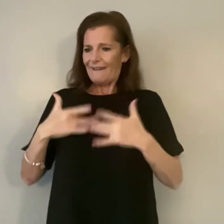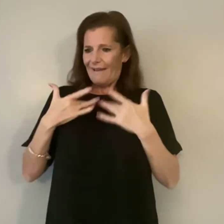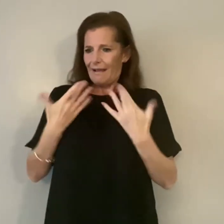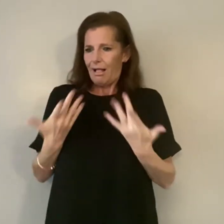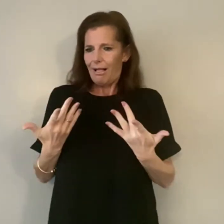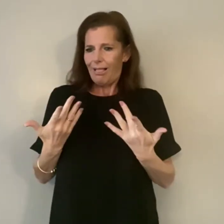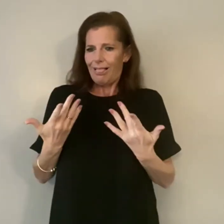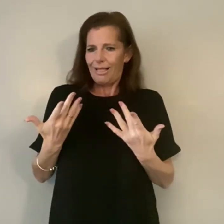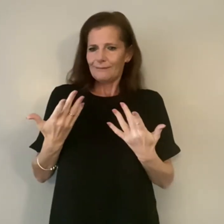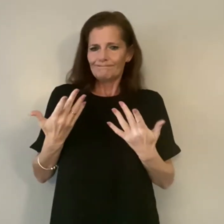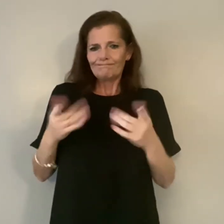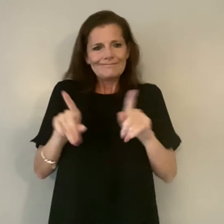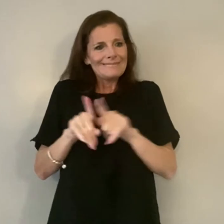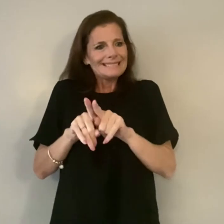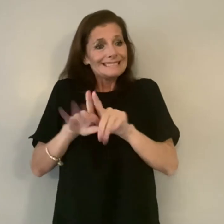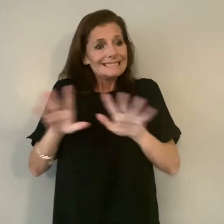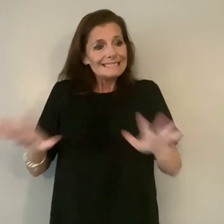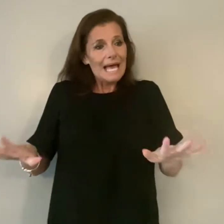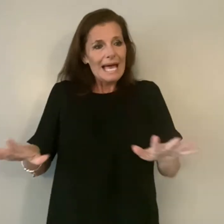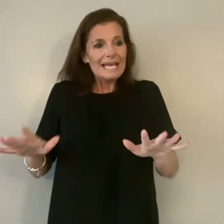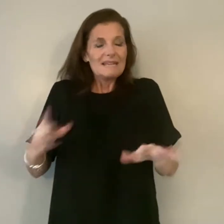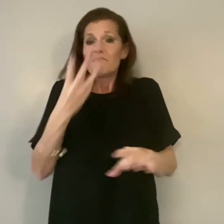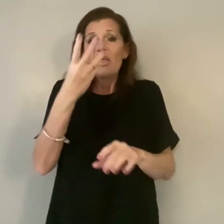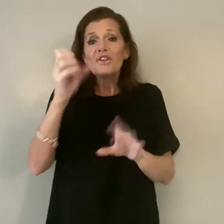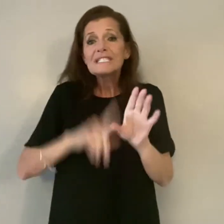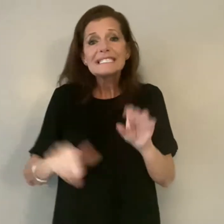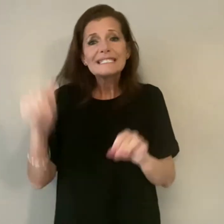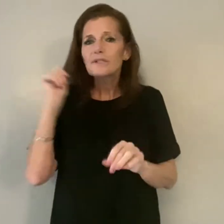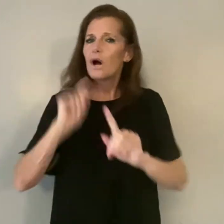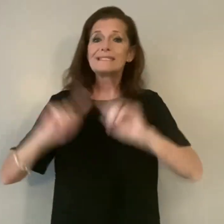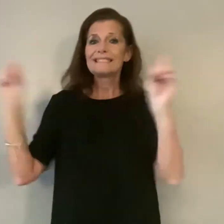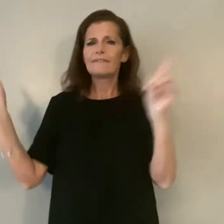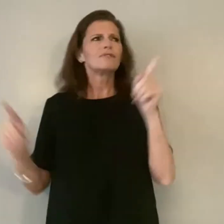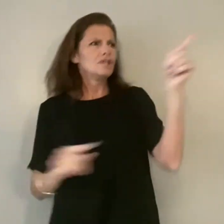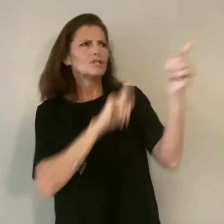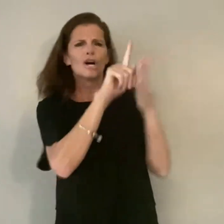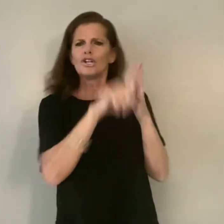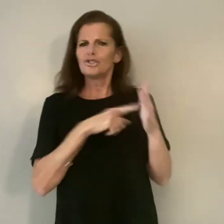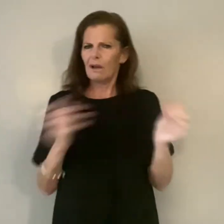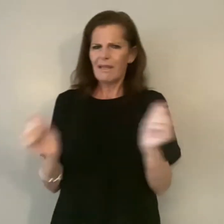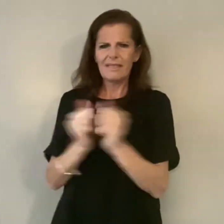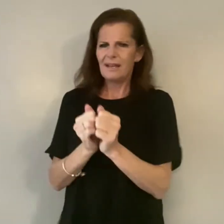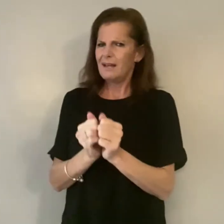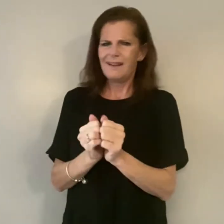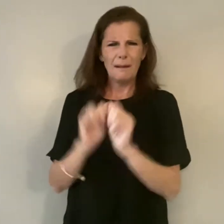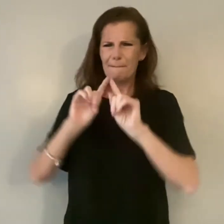that maybe it wasn't happening in the same kind of way. I don't know, 30 years ago. That's totally true it just,